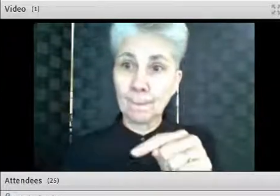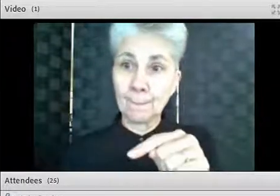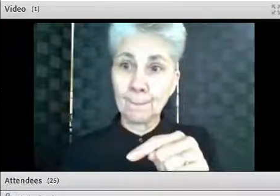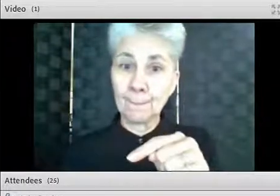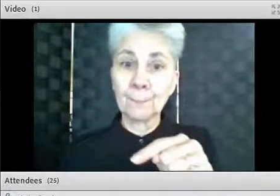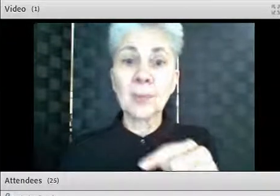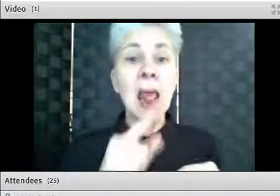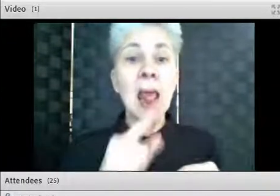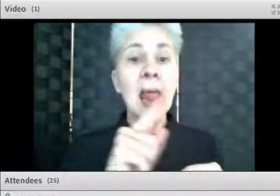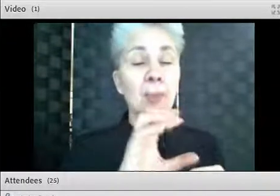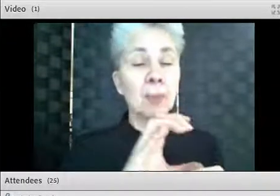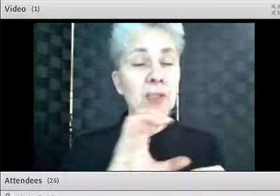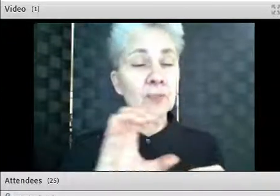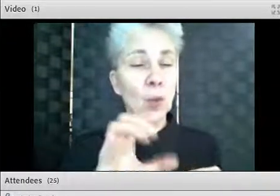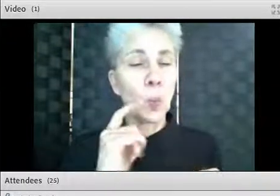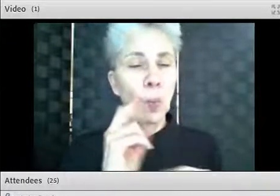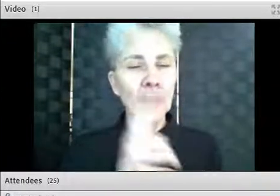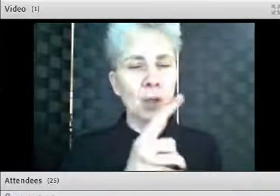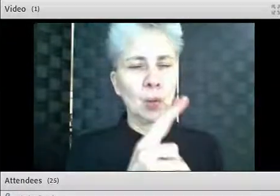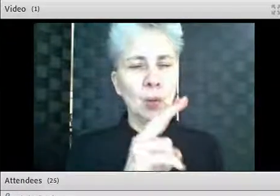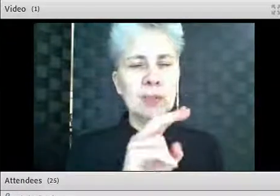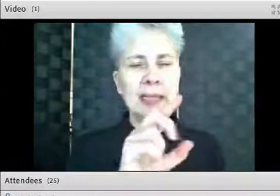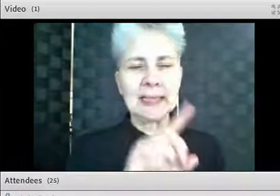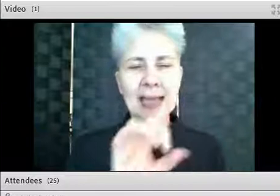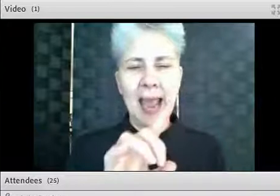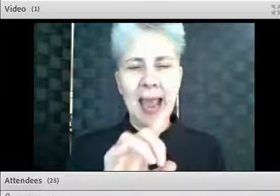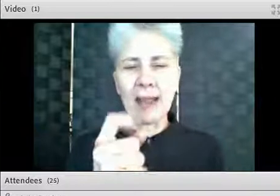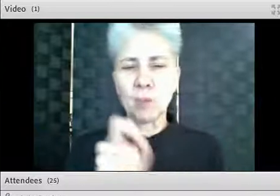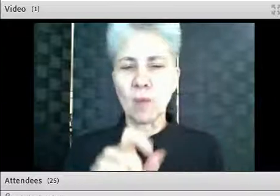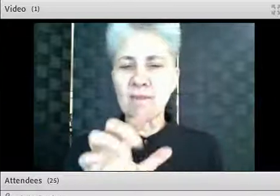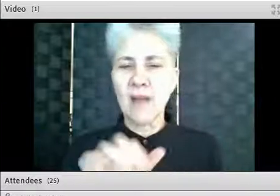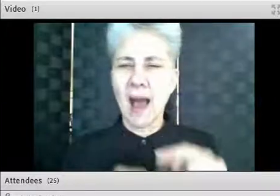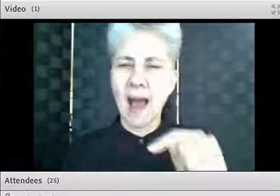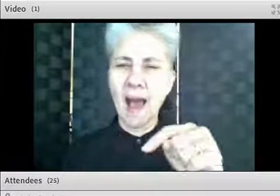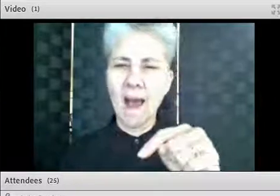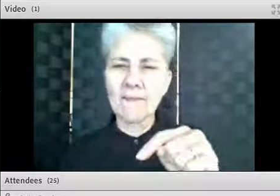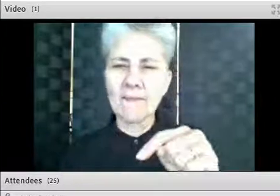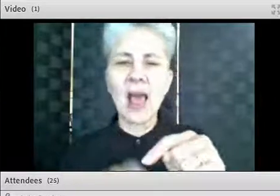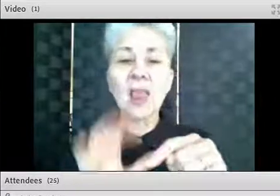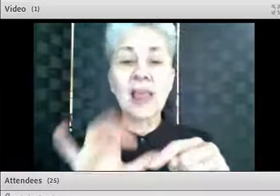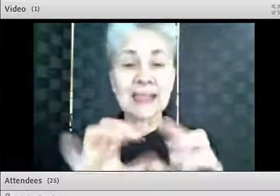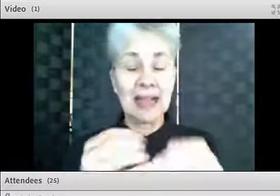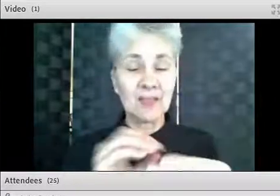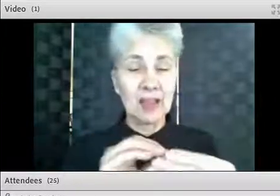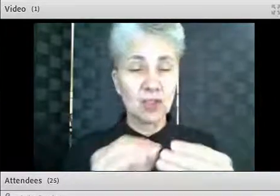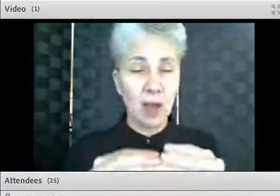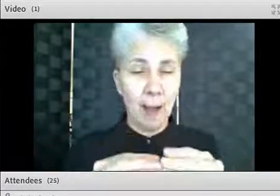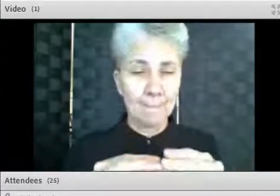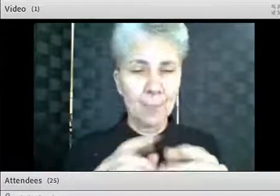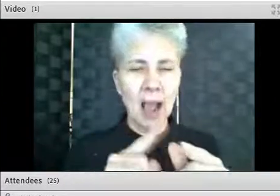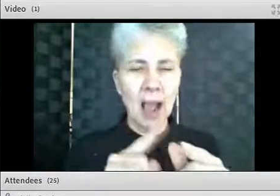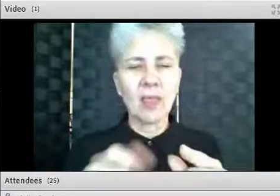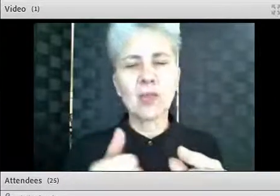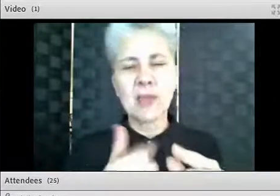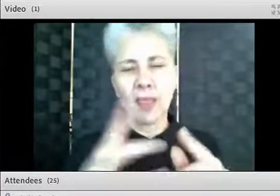if we use the notation D811.5, that's the classification number, and then there's other things within the call number